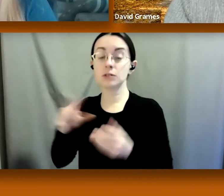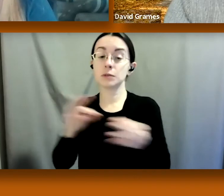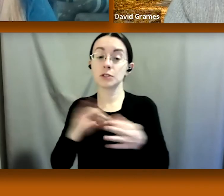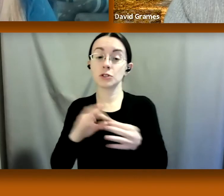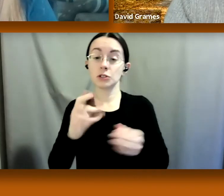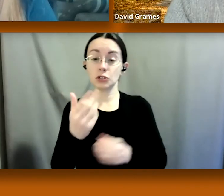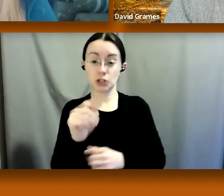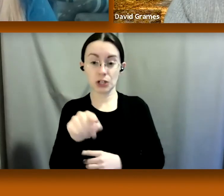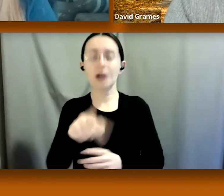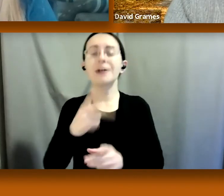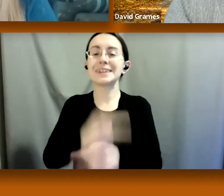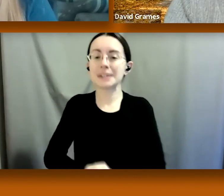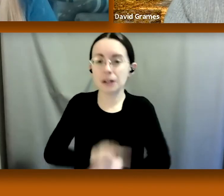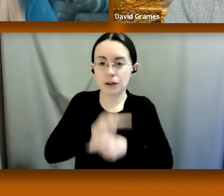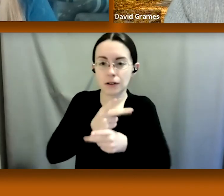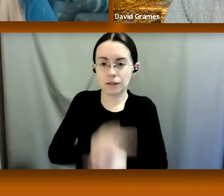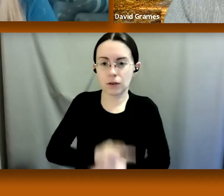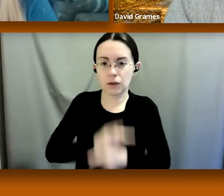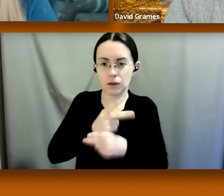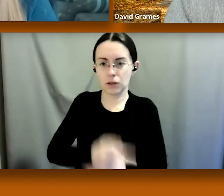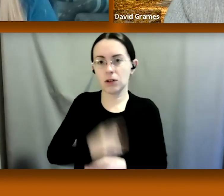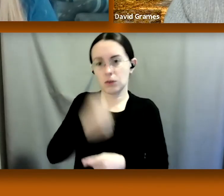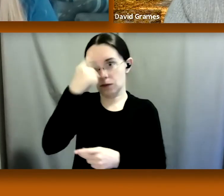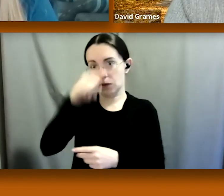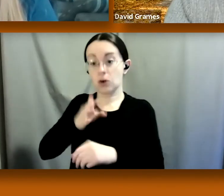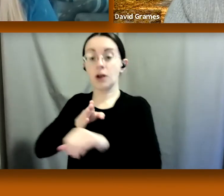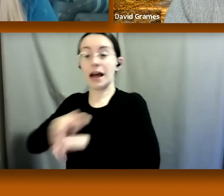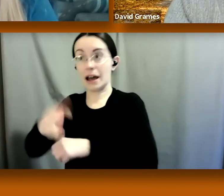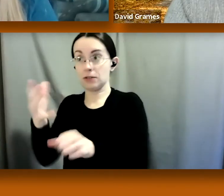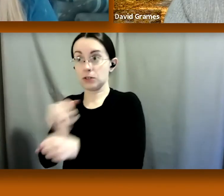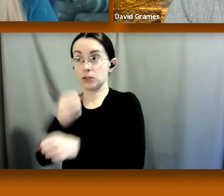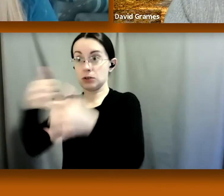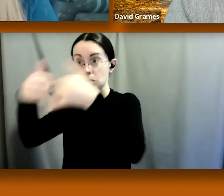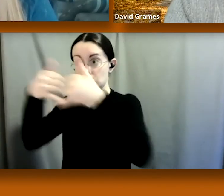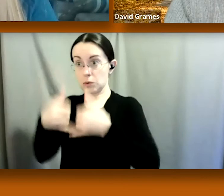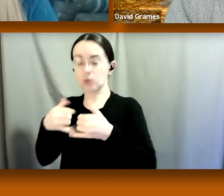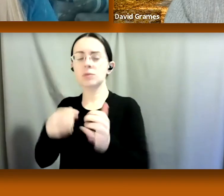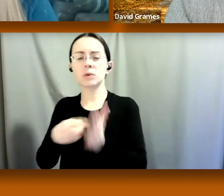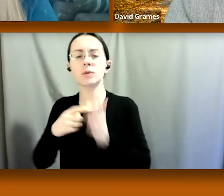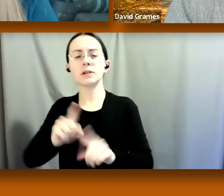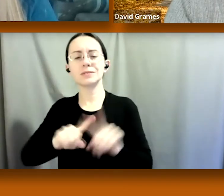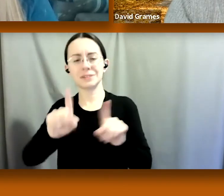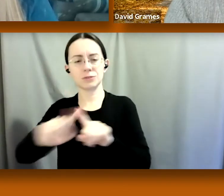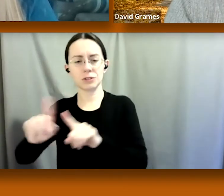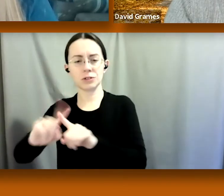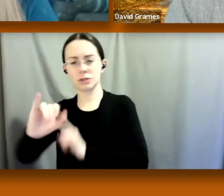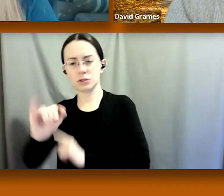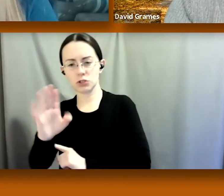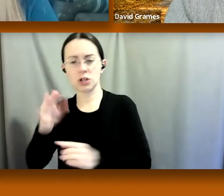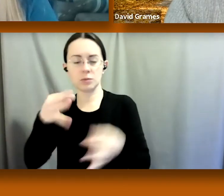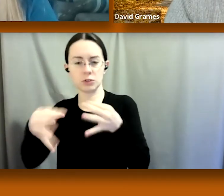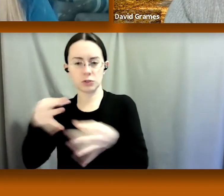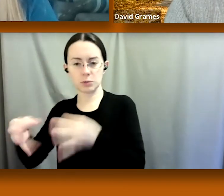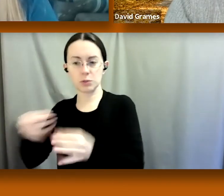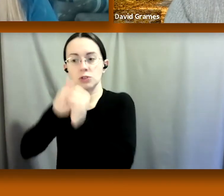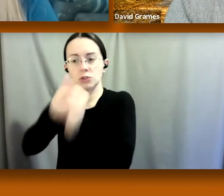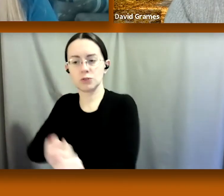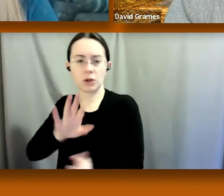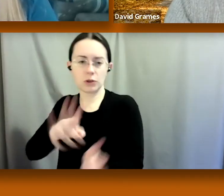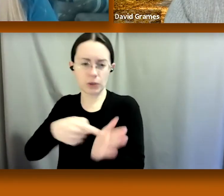on the post-award end because you have to have different job descriptions based on how much you are paying them. So we typically go by